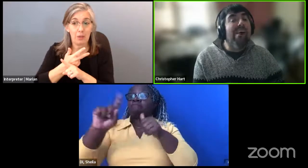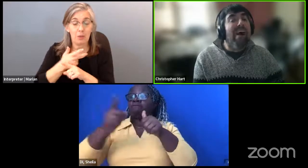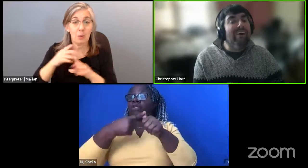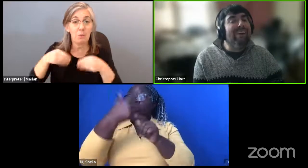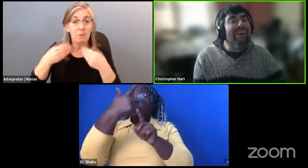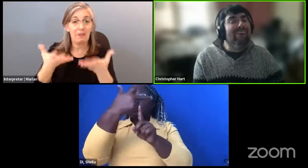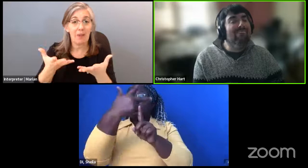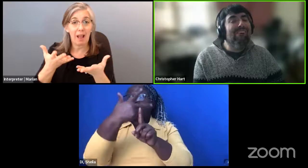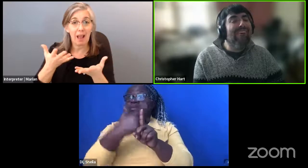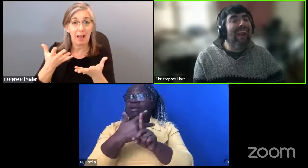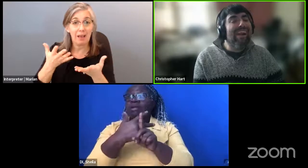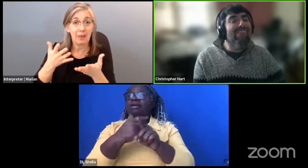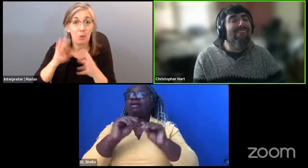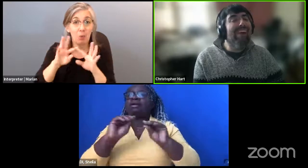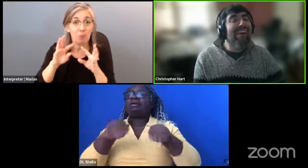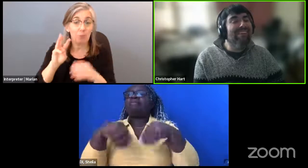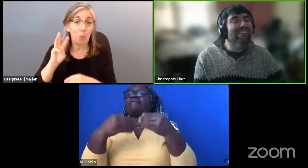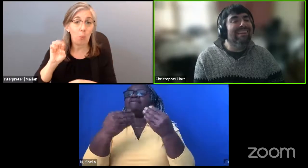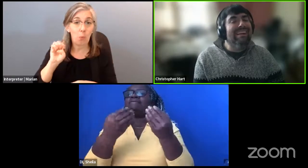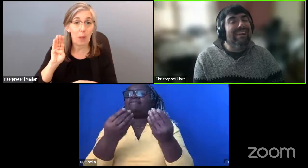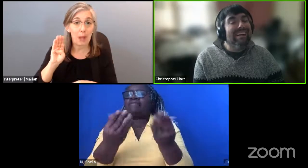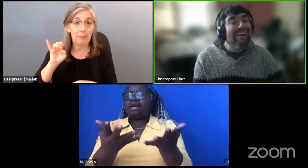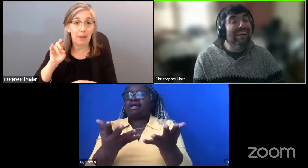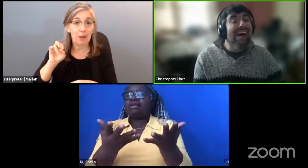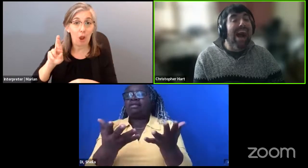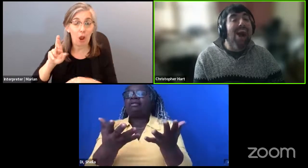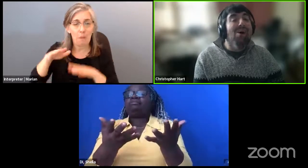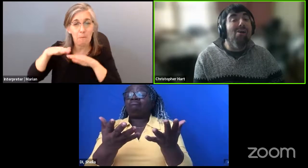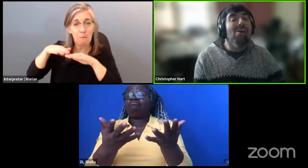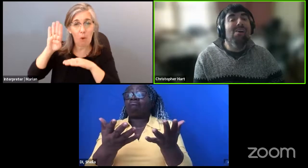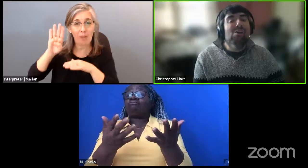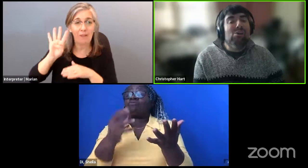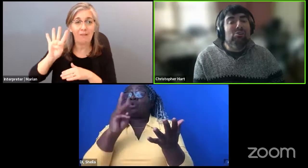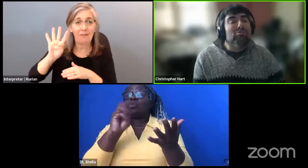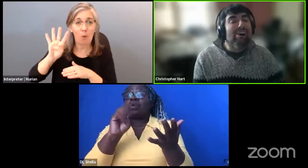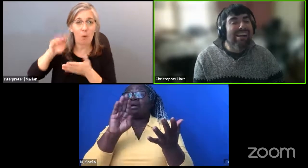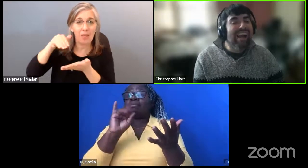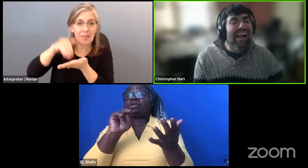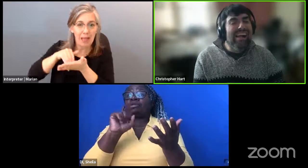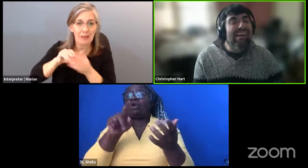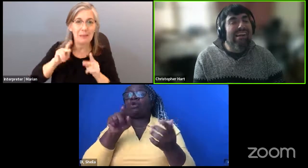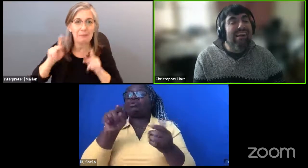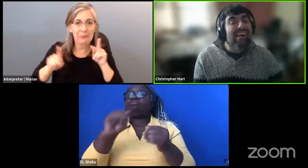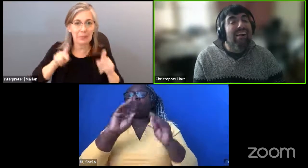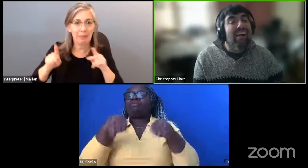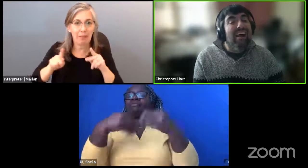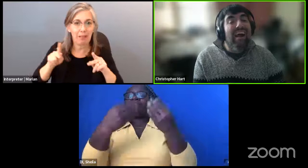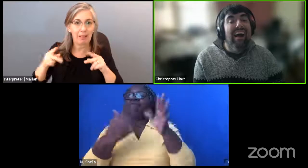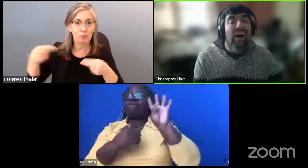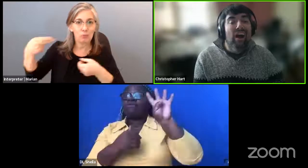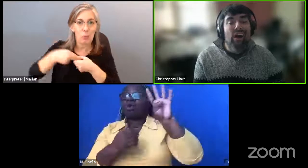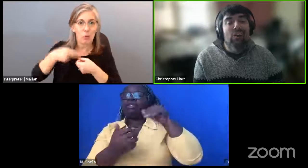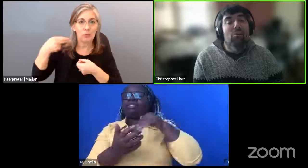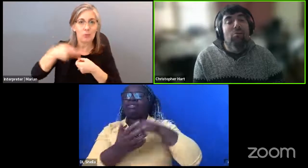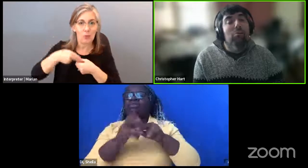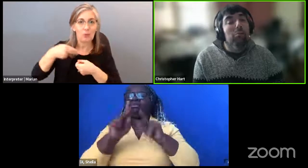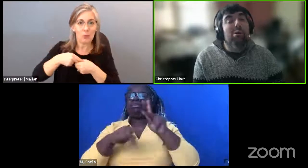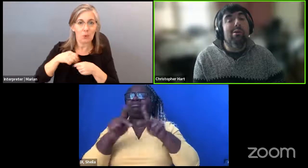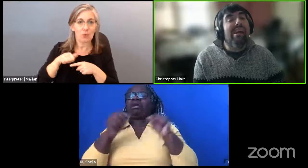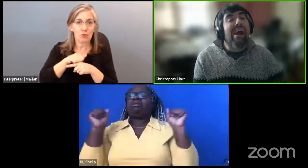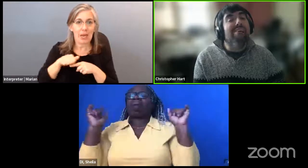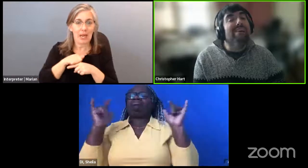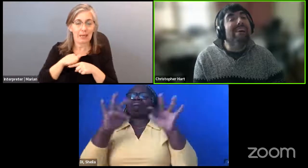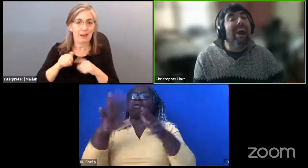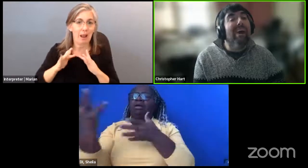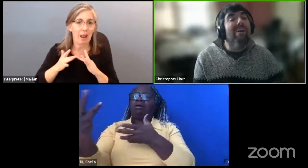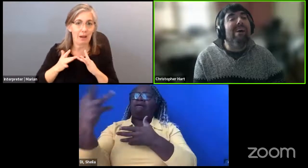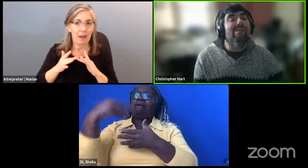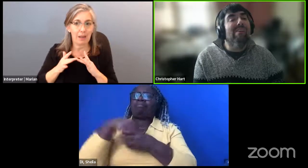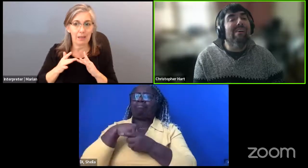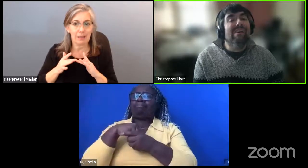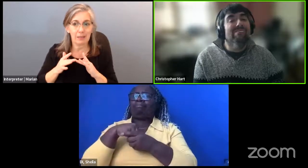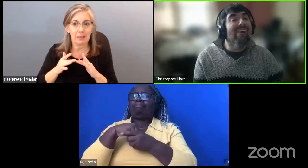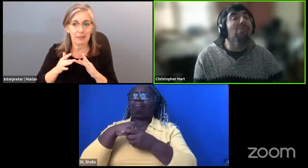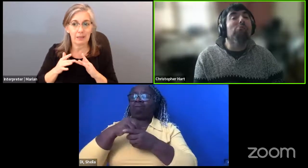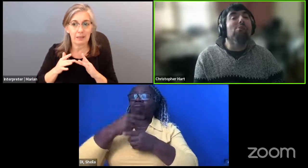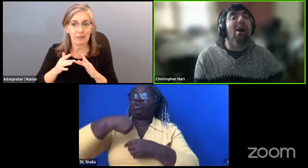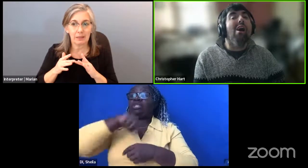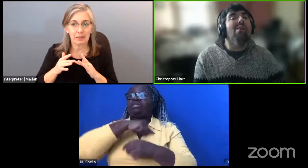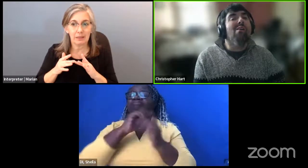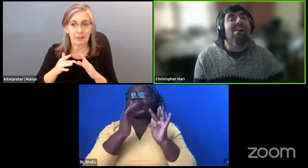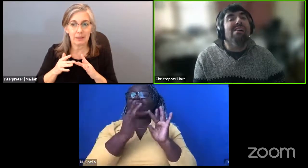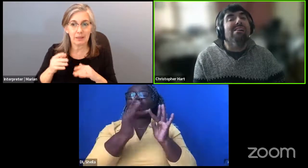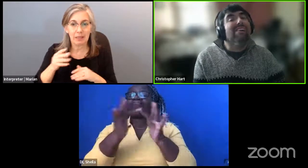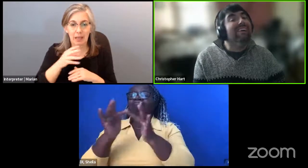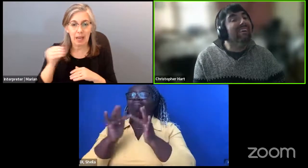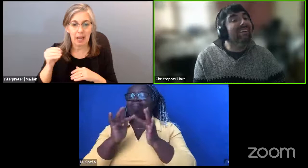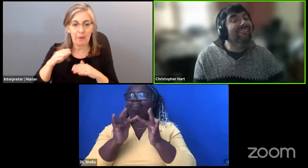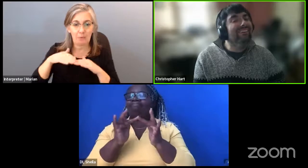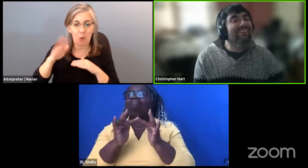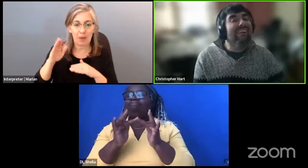In the first quarter we had over 4,000 participants in our trainings.